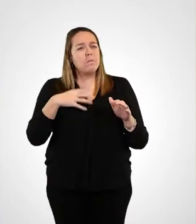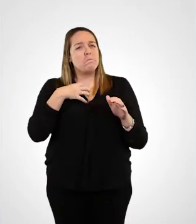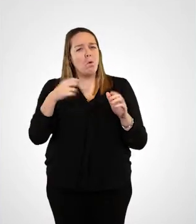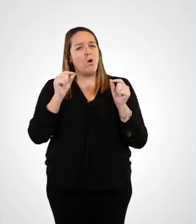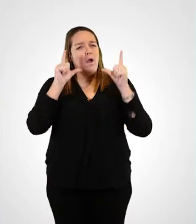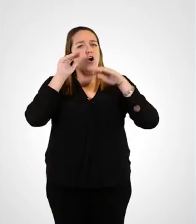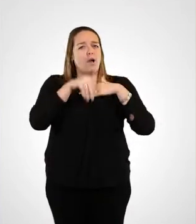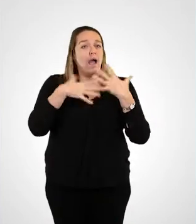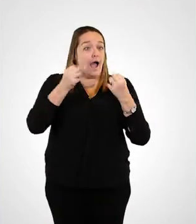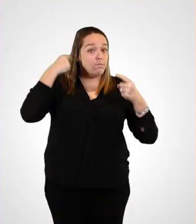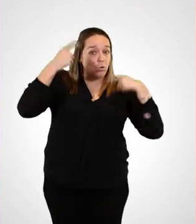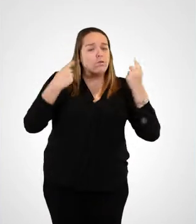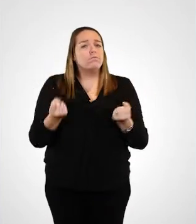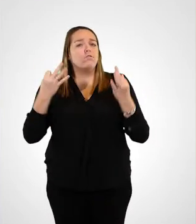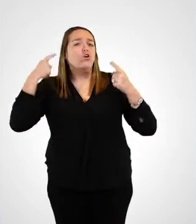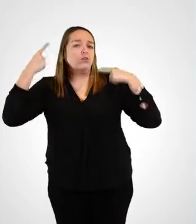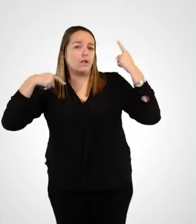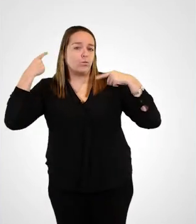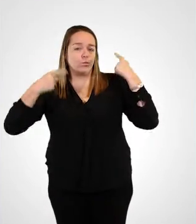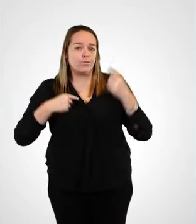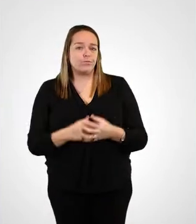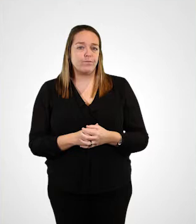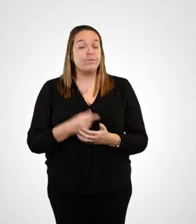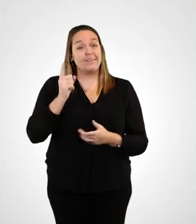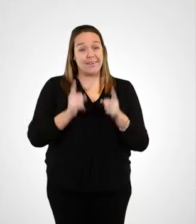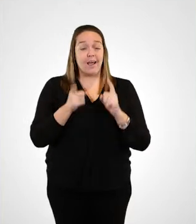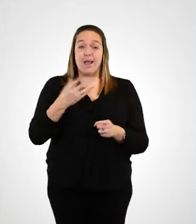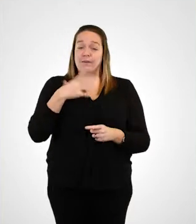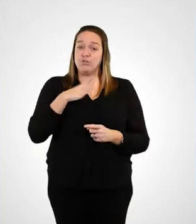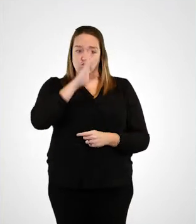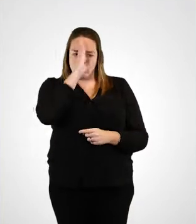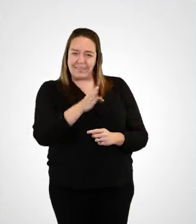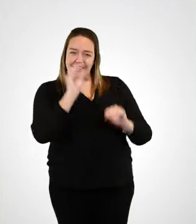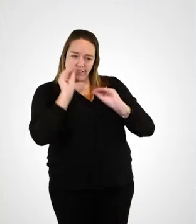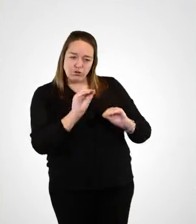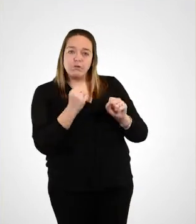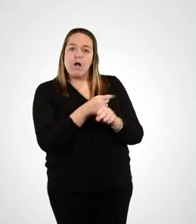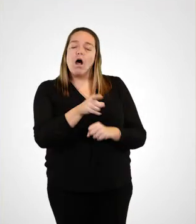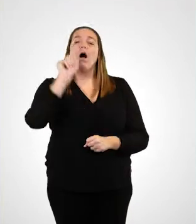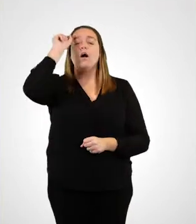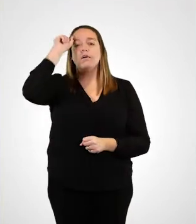But kids need to become aware of the presence or absence of sound too. Sometimes it takes direct teaching.